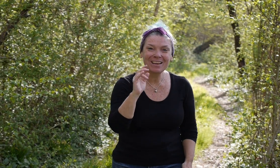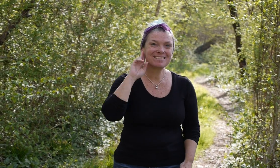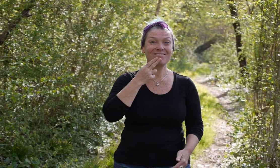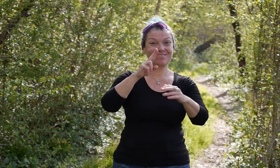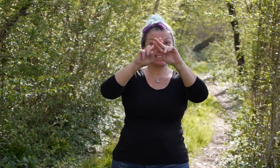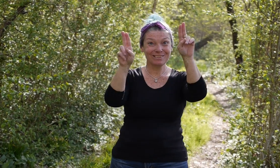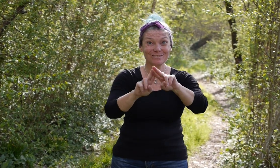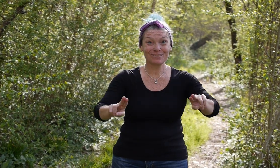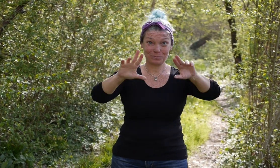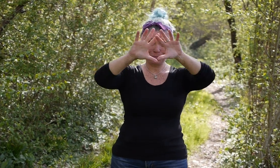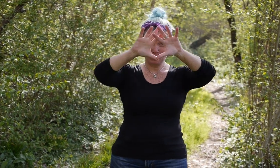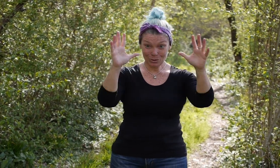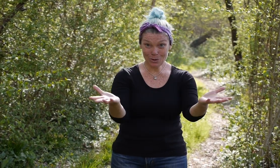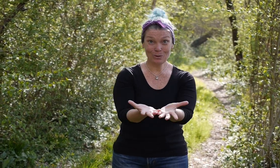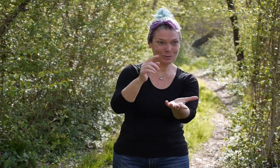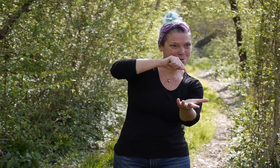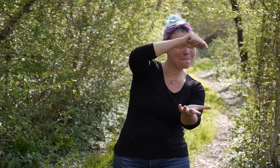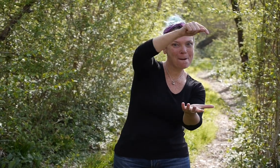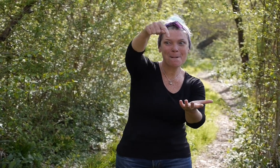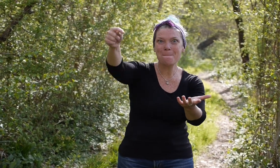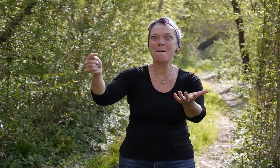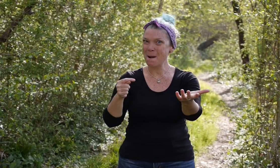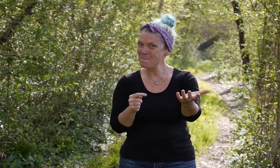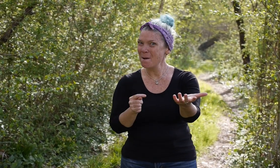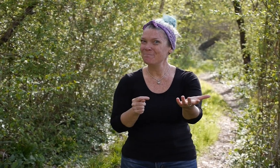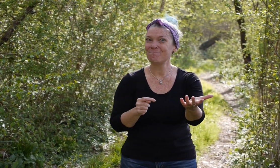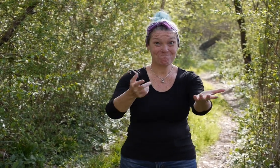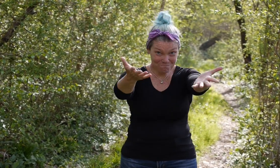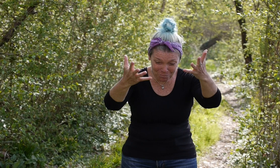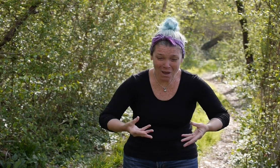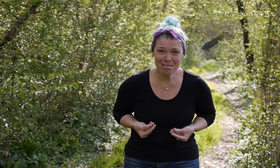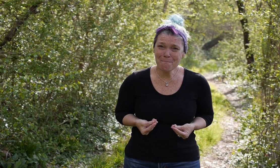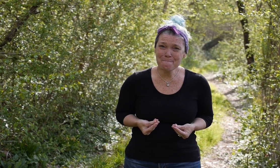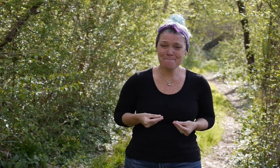International Deaf people, from all over the world, you are welcome to